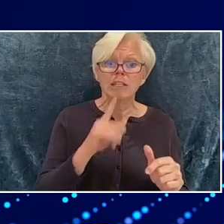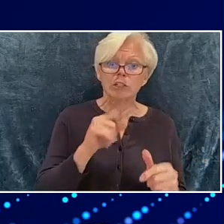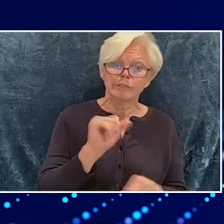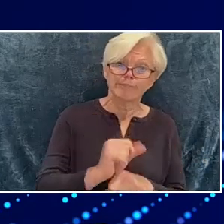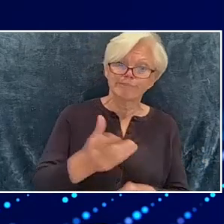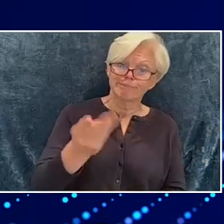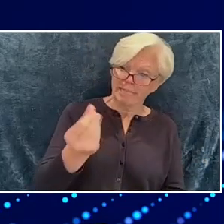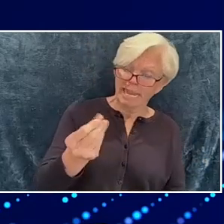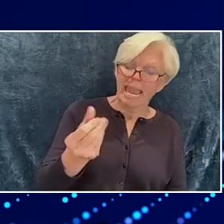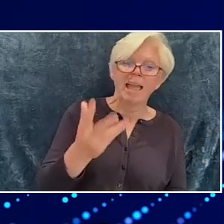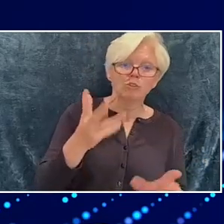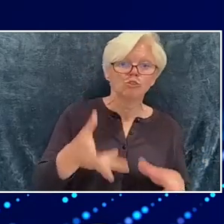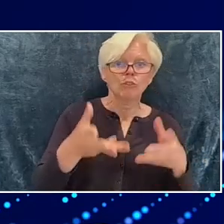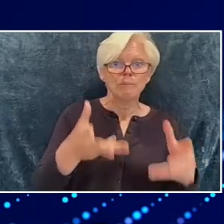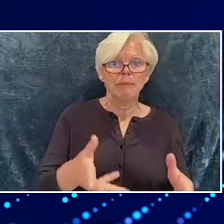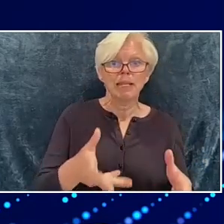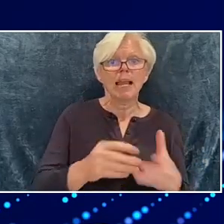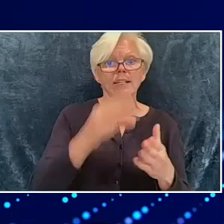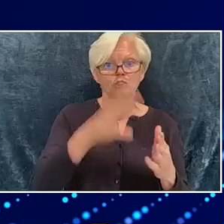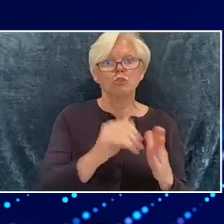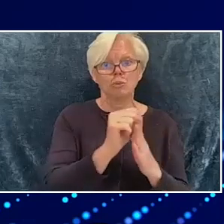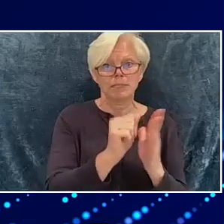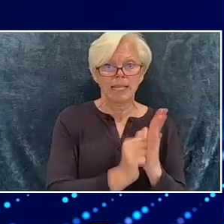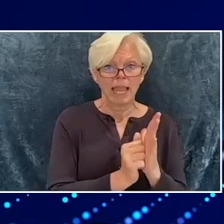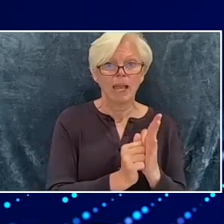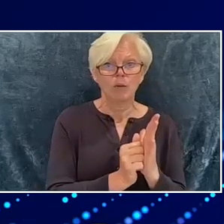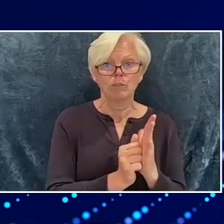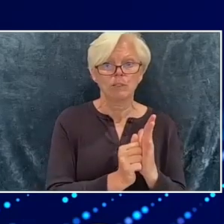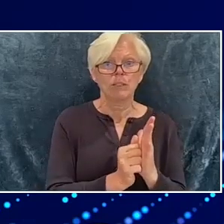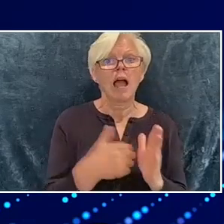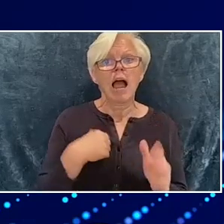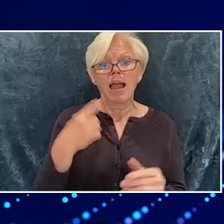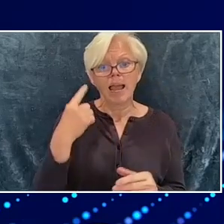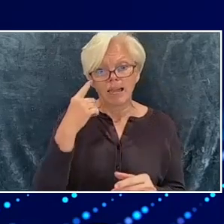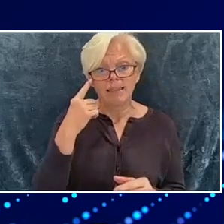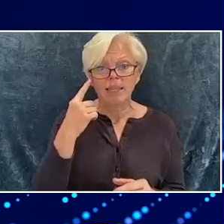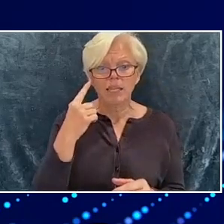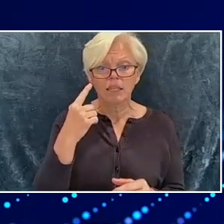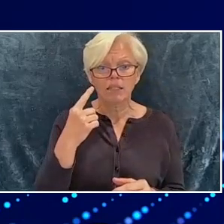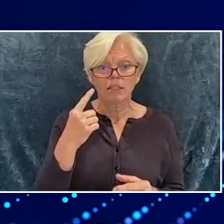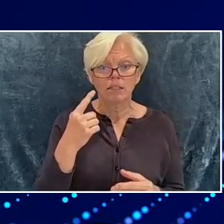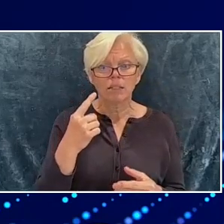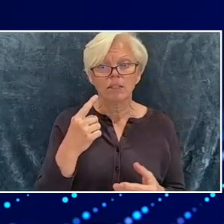remaining on a student's account, it's- I think one hard-pressed to suggest that